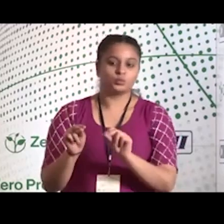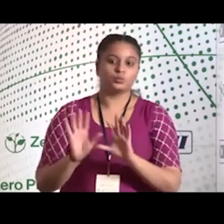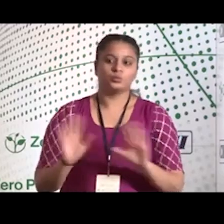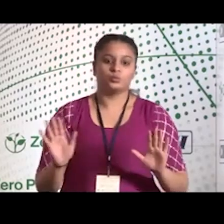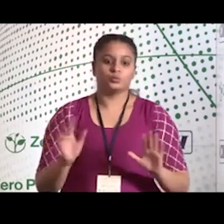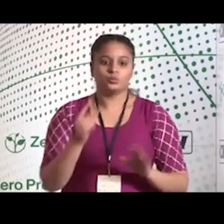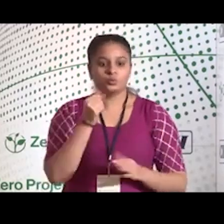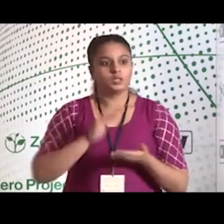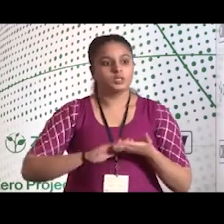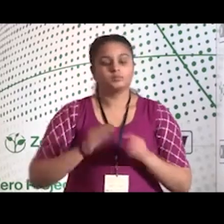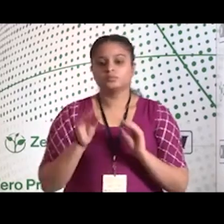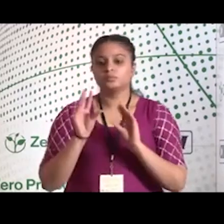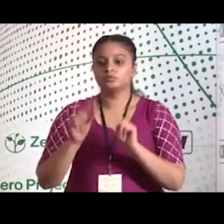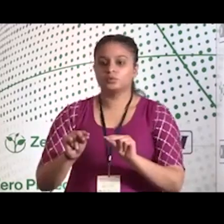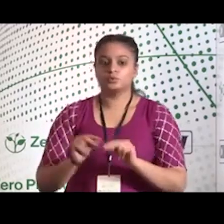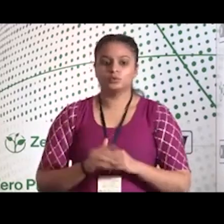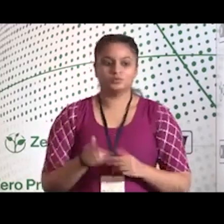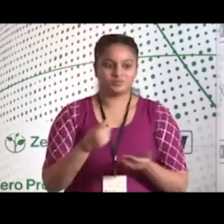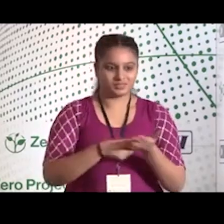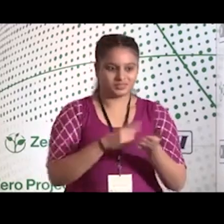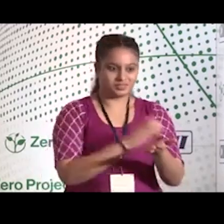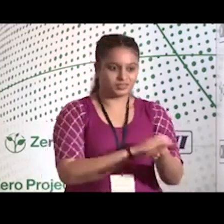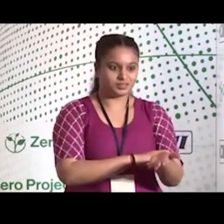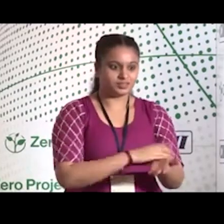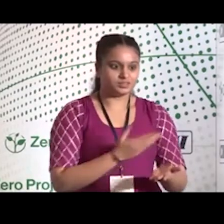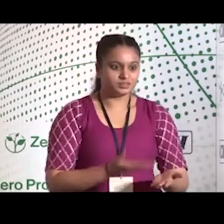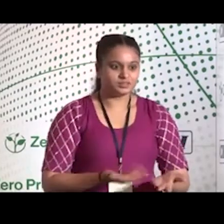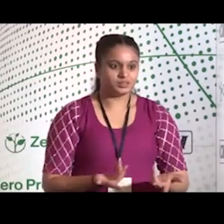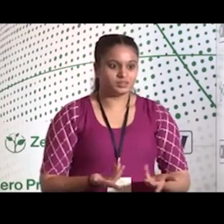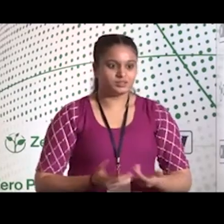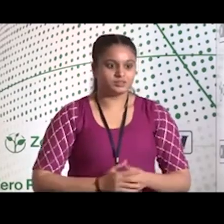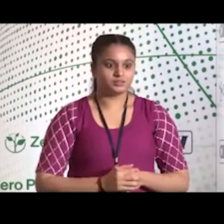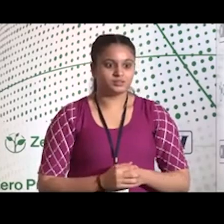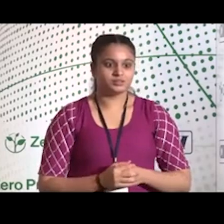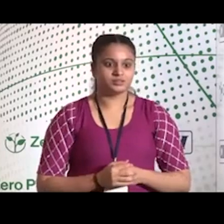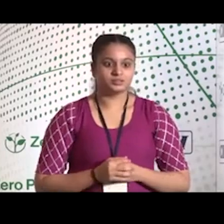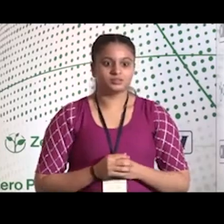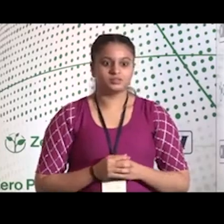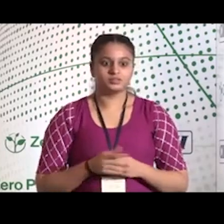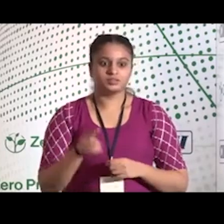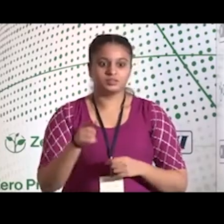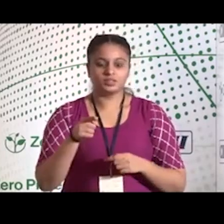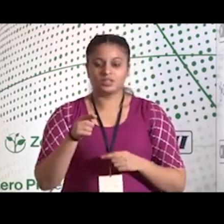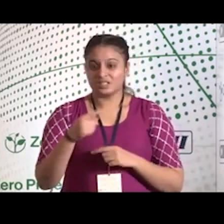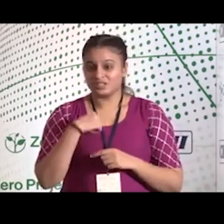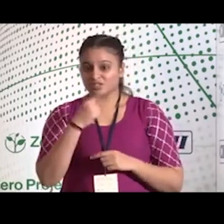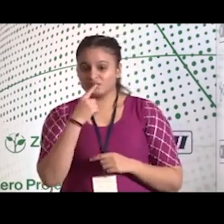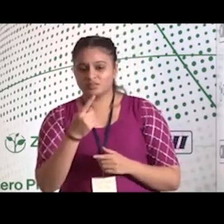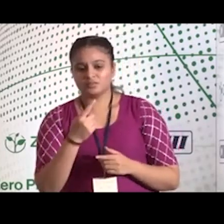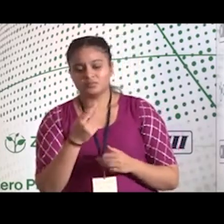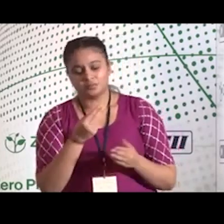because, again, traditionally in Dagestan, women are not allowed to step out in the house and work. She convinced them that it's right behind the house.